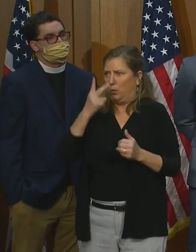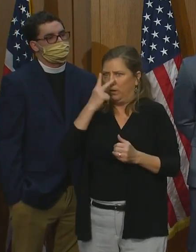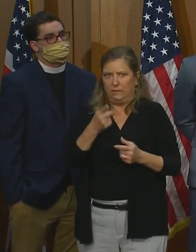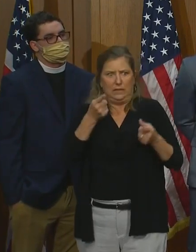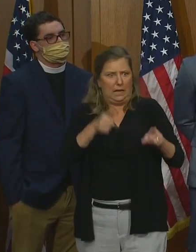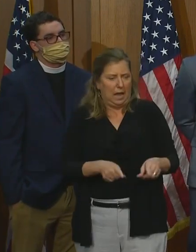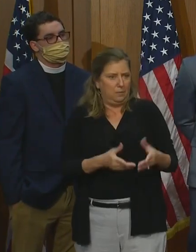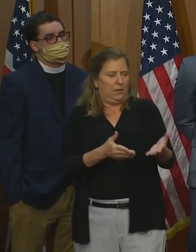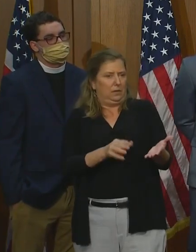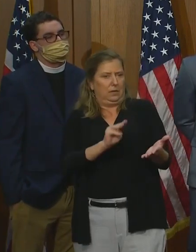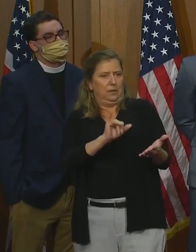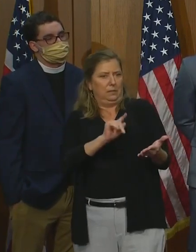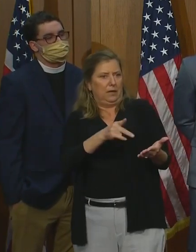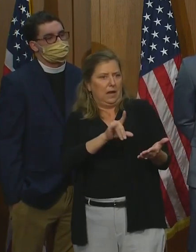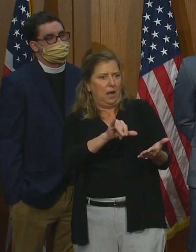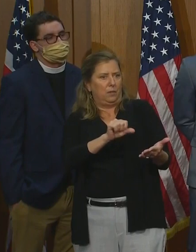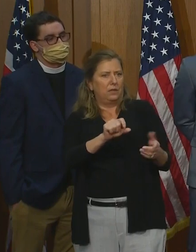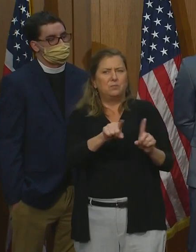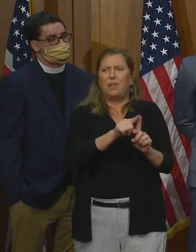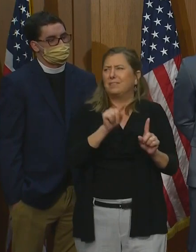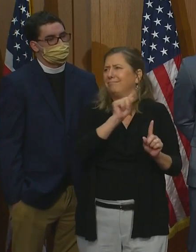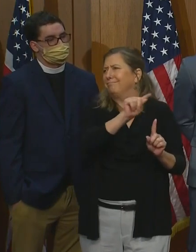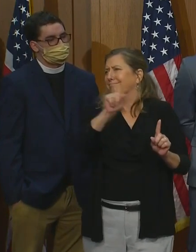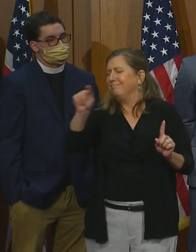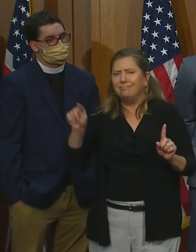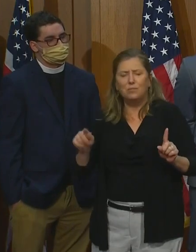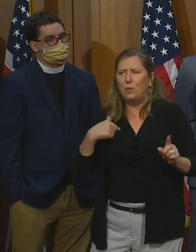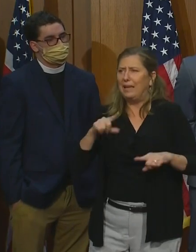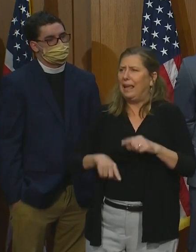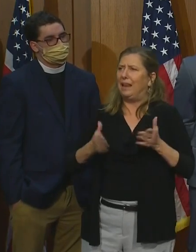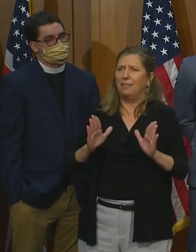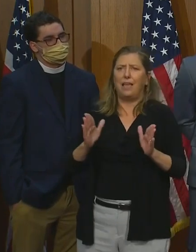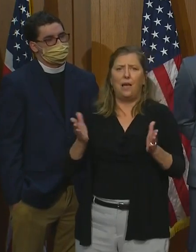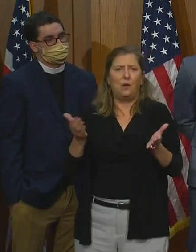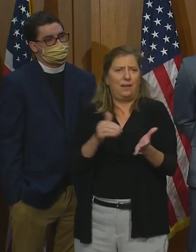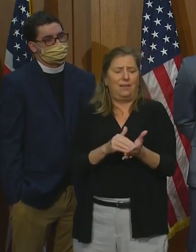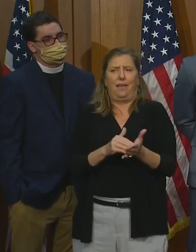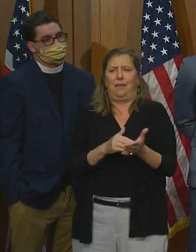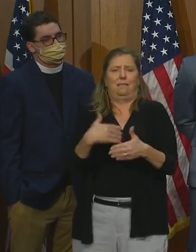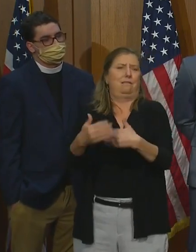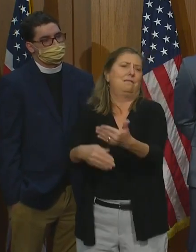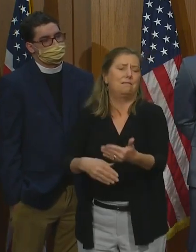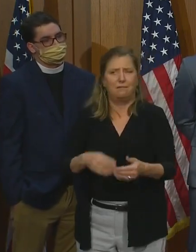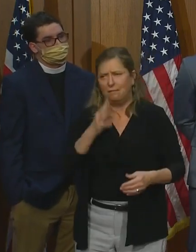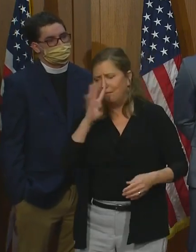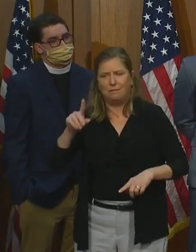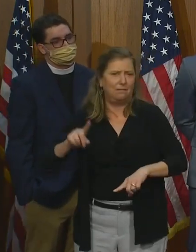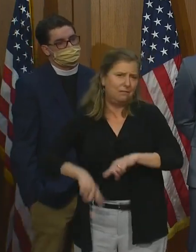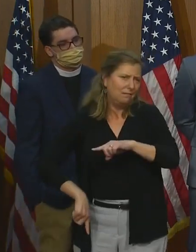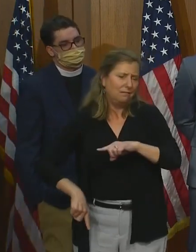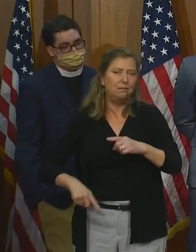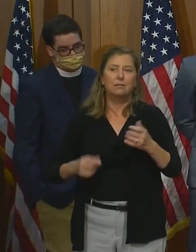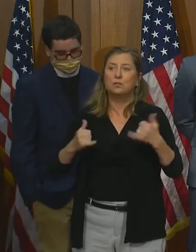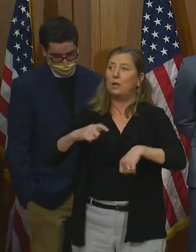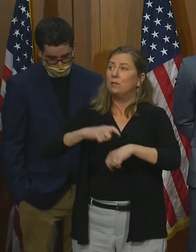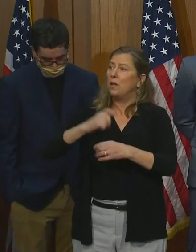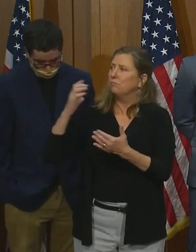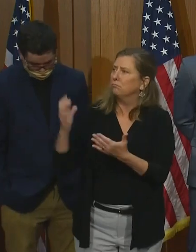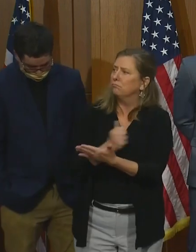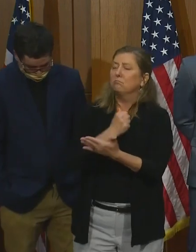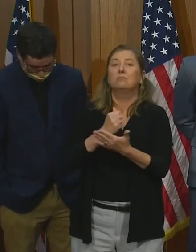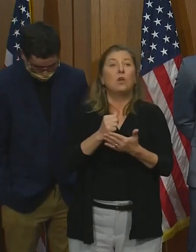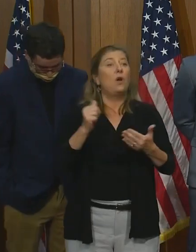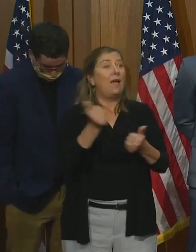WE- ALLOW. WE AS A SO NOT PLOW